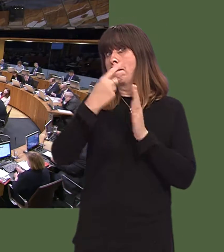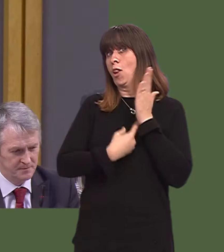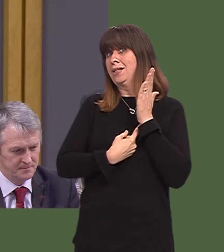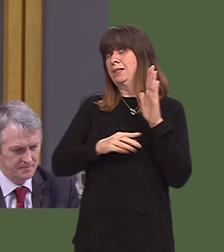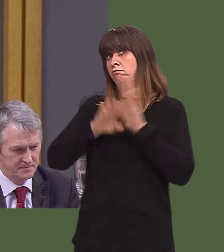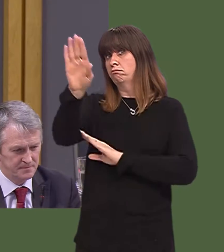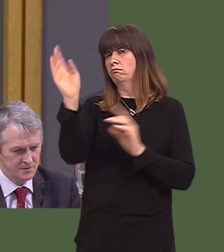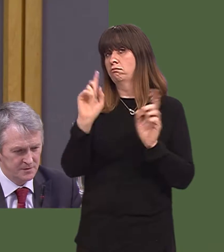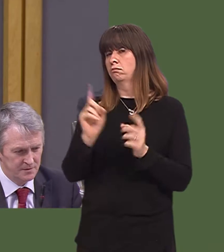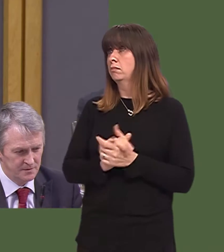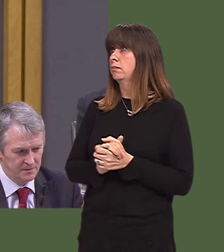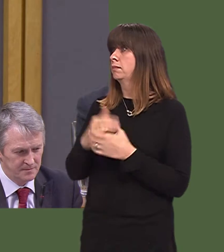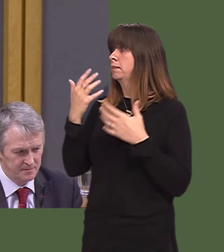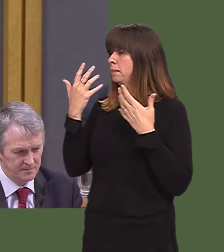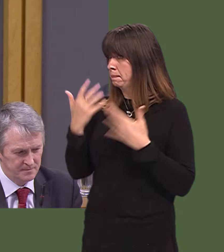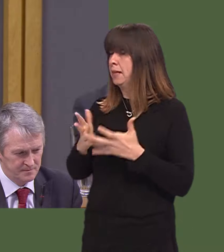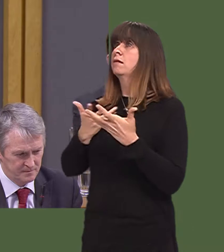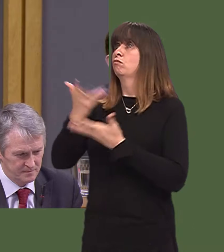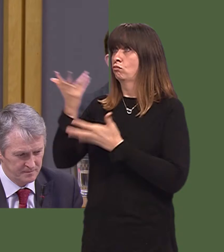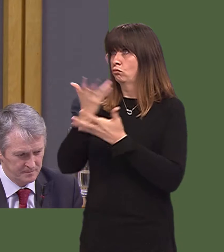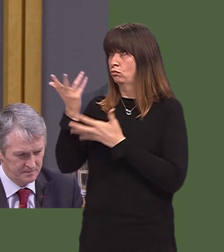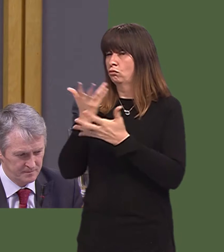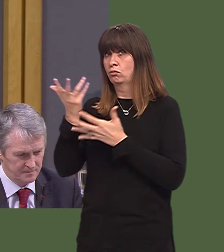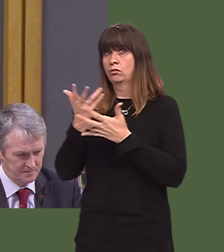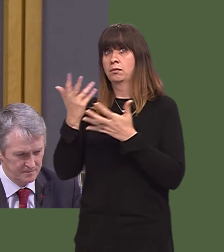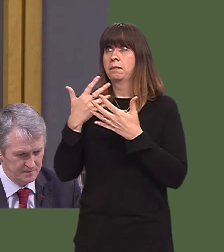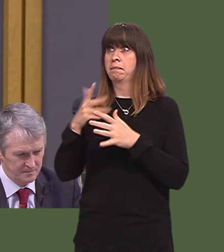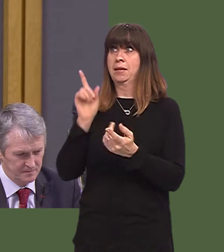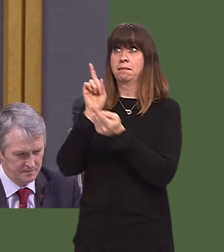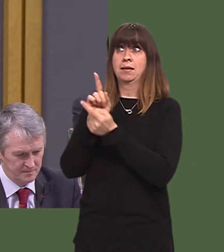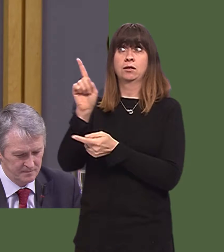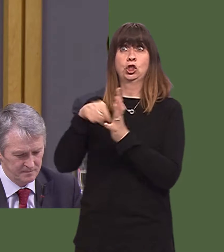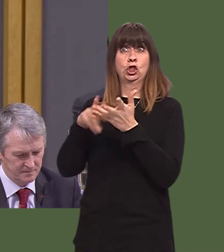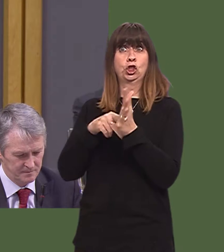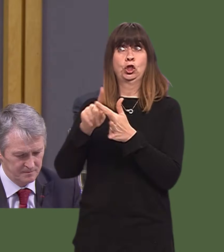funding, which is needed to finance regional policy. I raised that at my very first meeting with the Prime Minister last June.